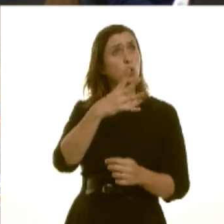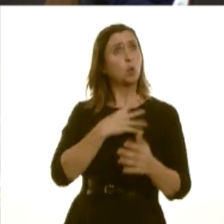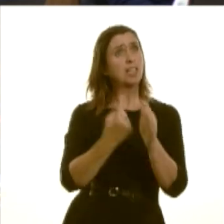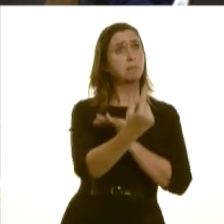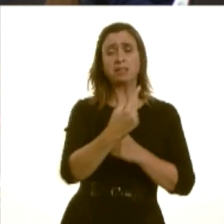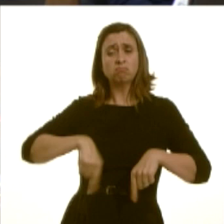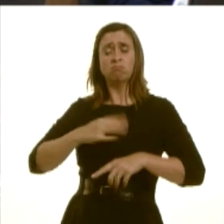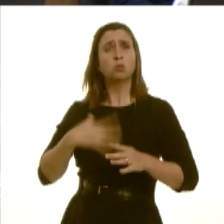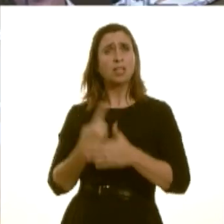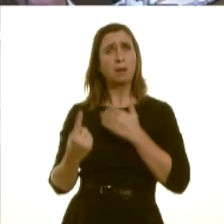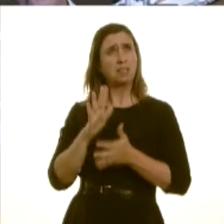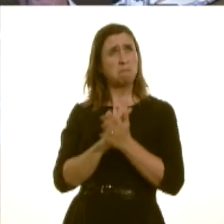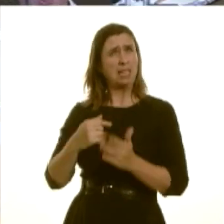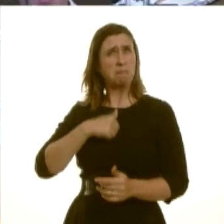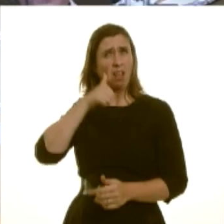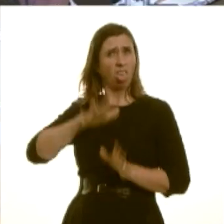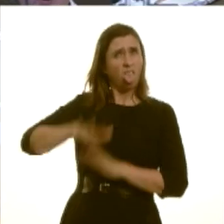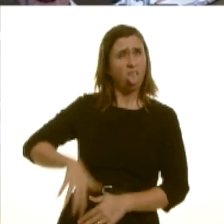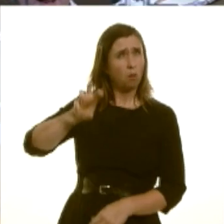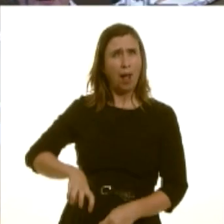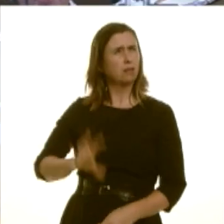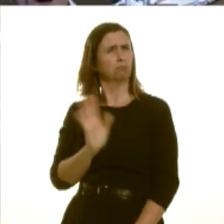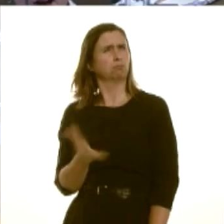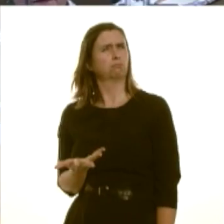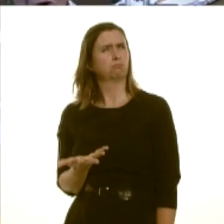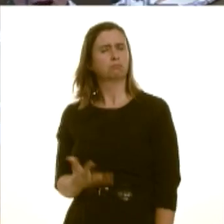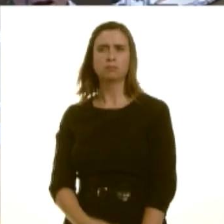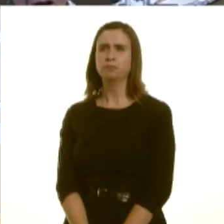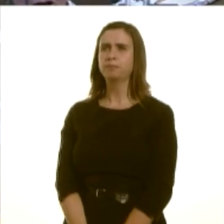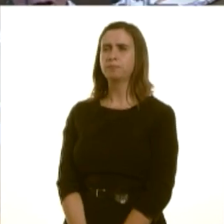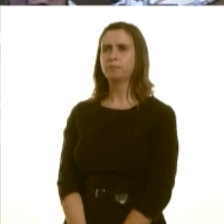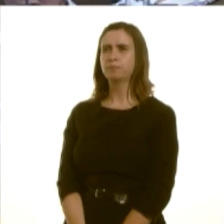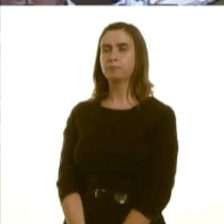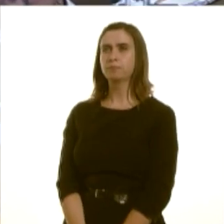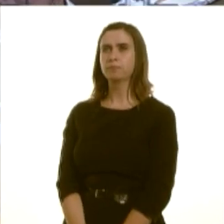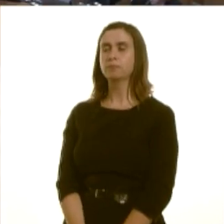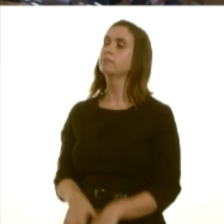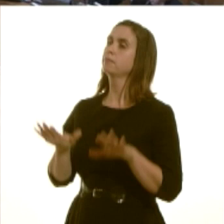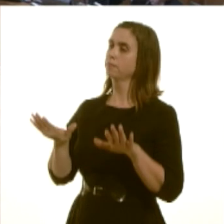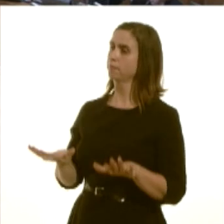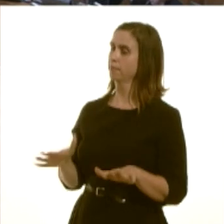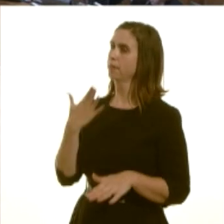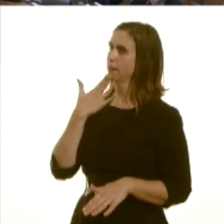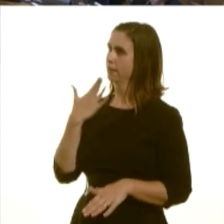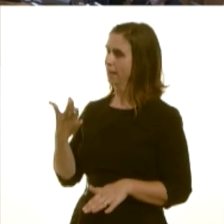the majority of the people of Wales. Y Llywydd / The Presiding Officer: We have now—[Interruption.] Thank you—you have had your turn. I call the leader of the Welsh